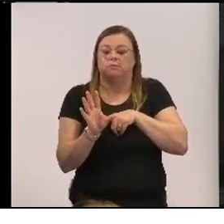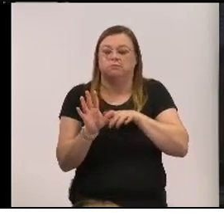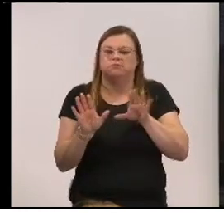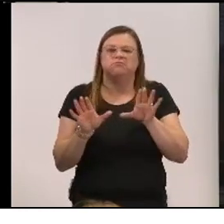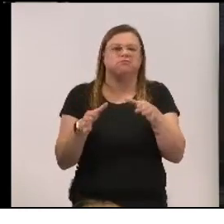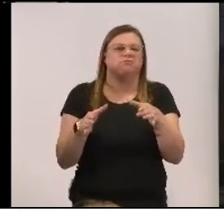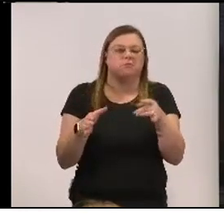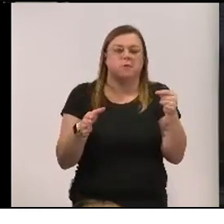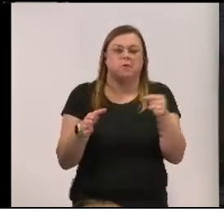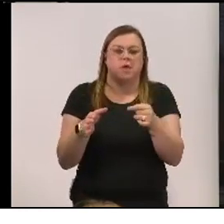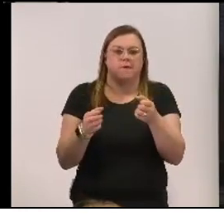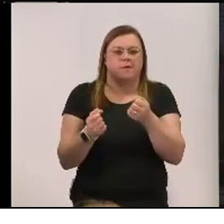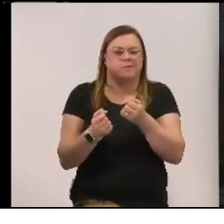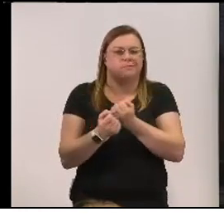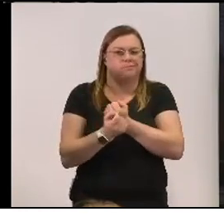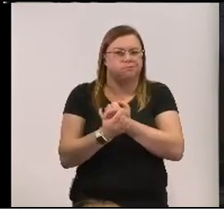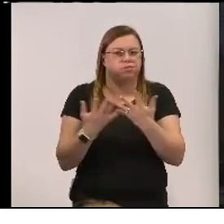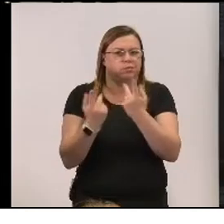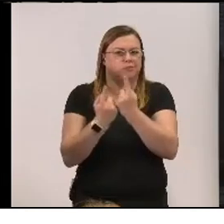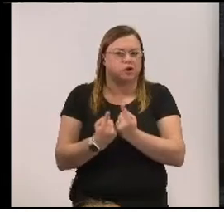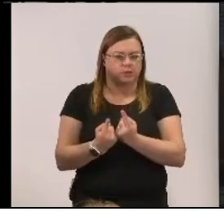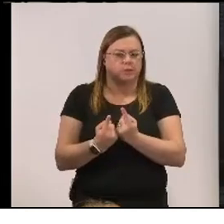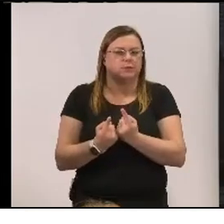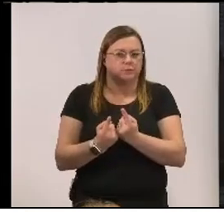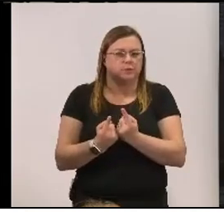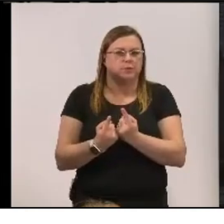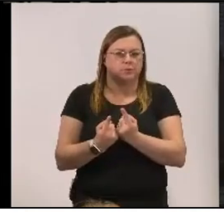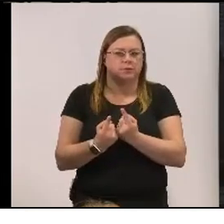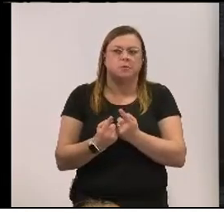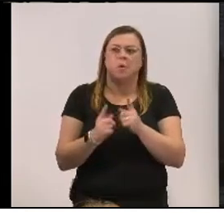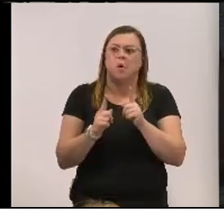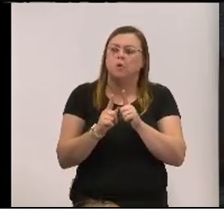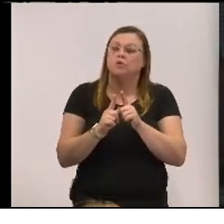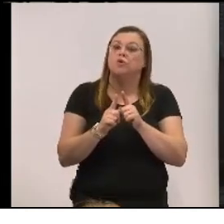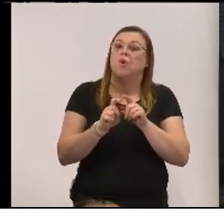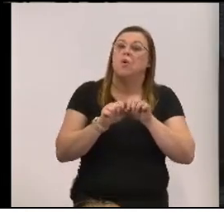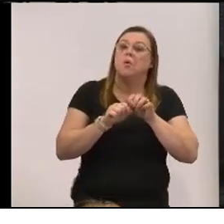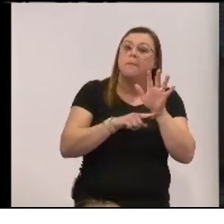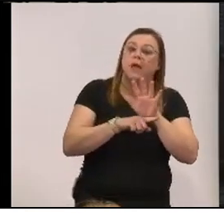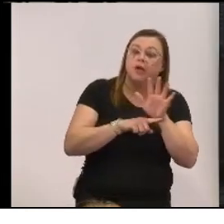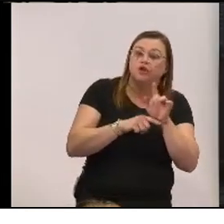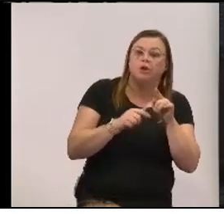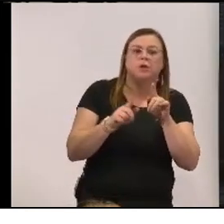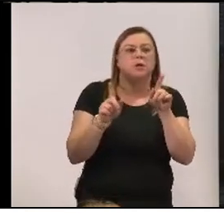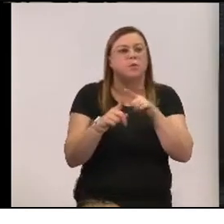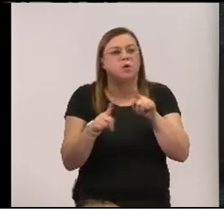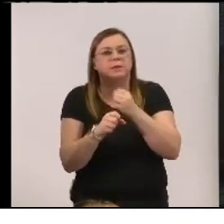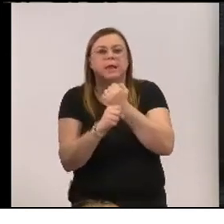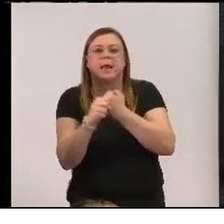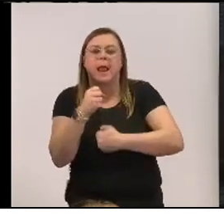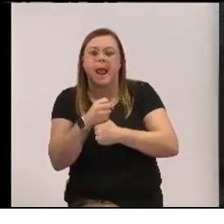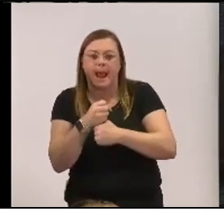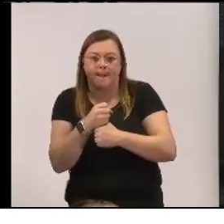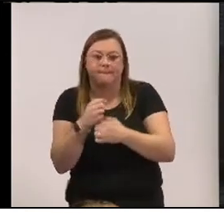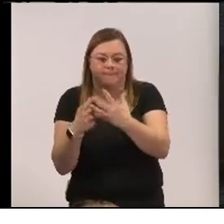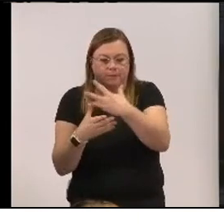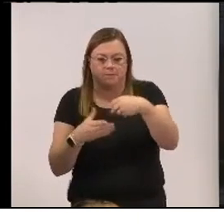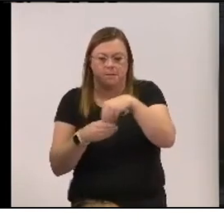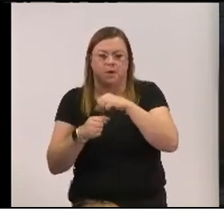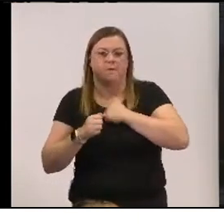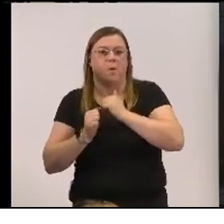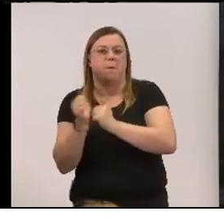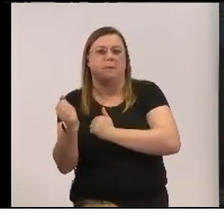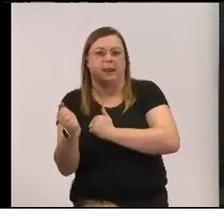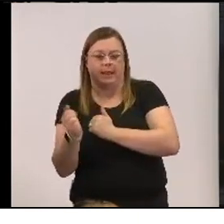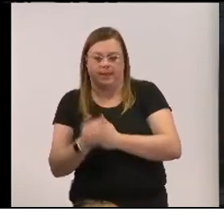a big portfolio of products. Also pictures, music and games are part of the corporation.